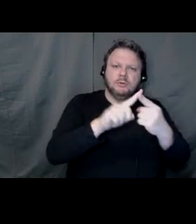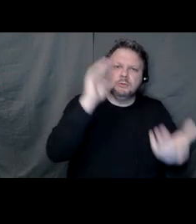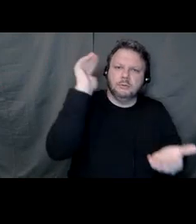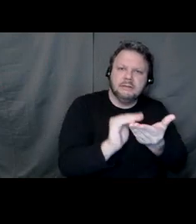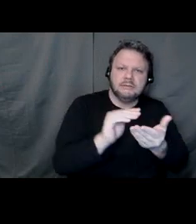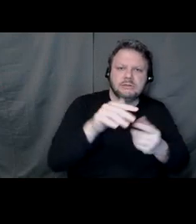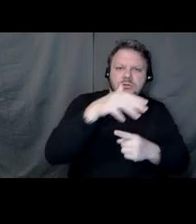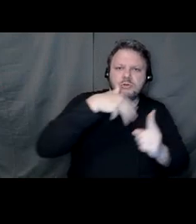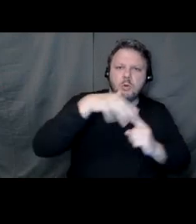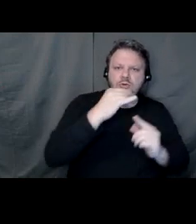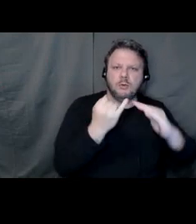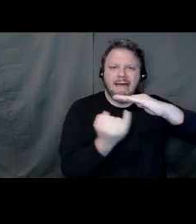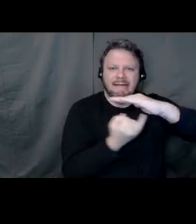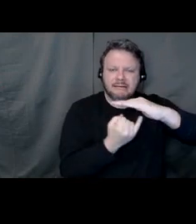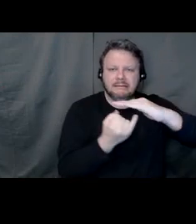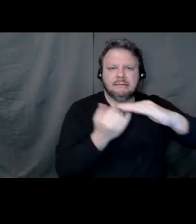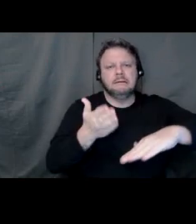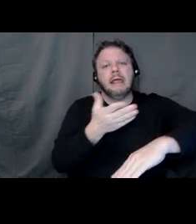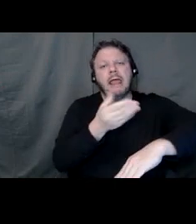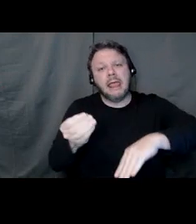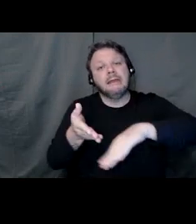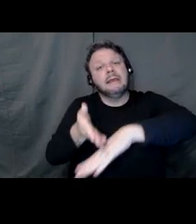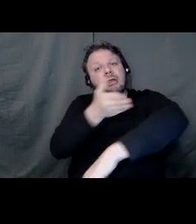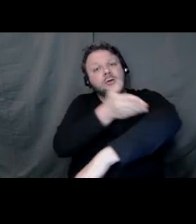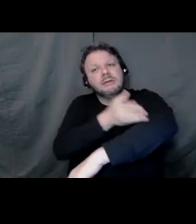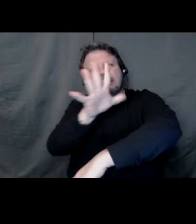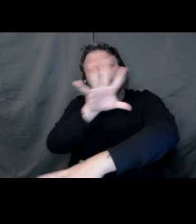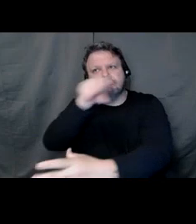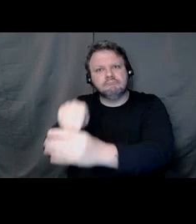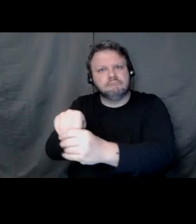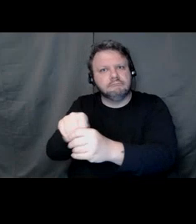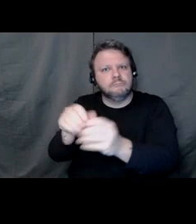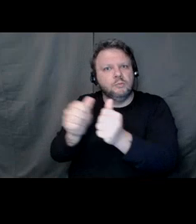social isolation and increasing their engagement in their communities.